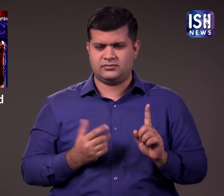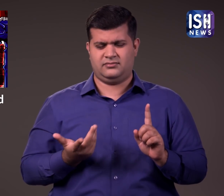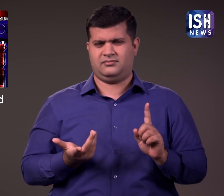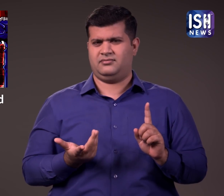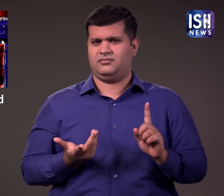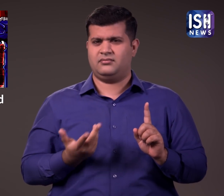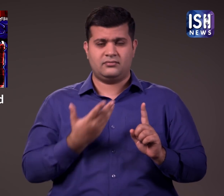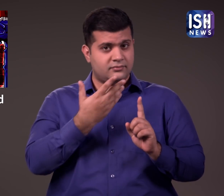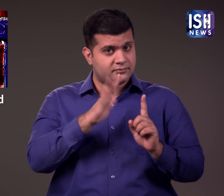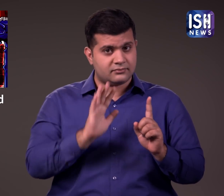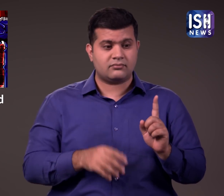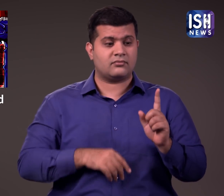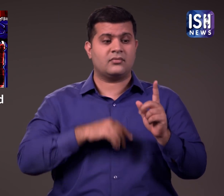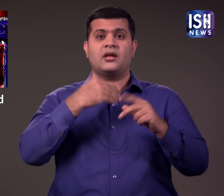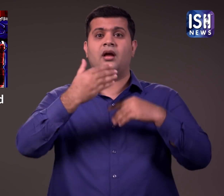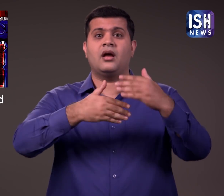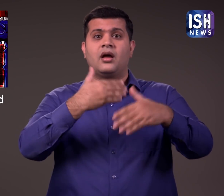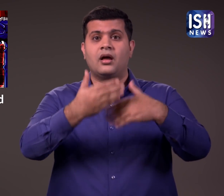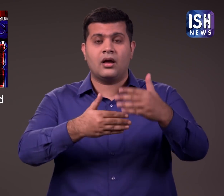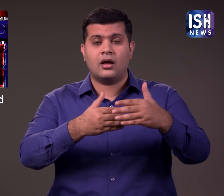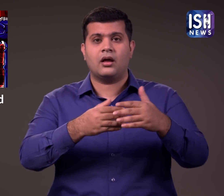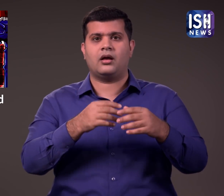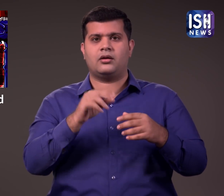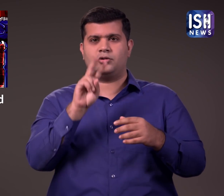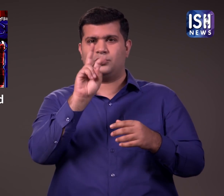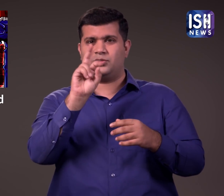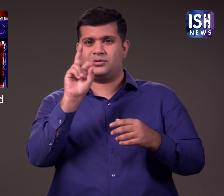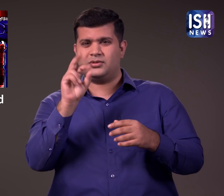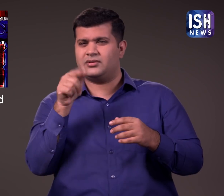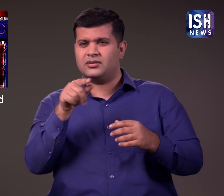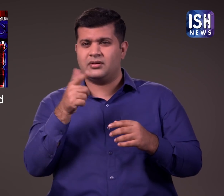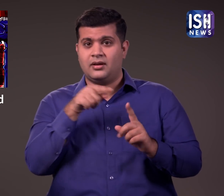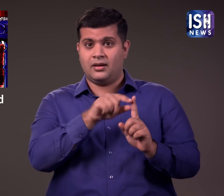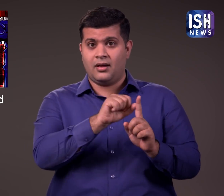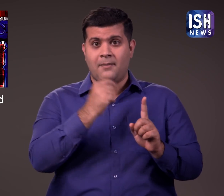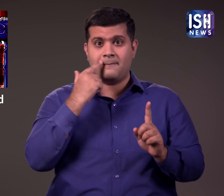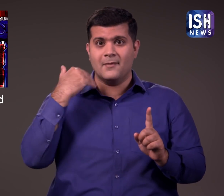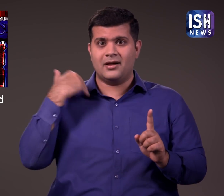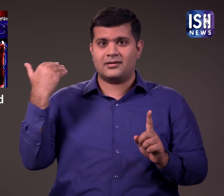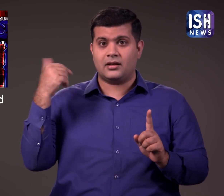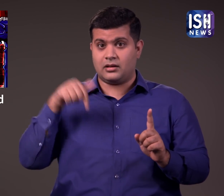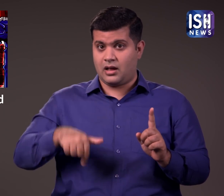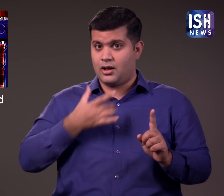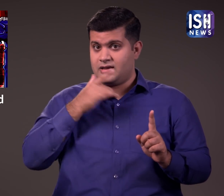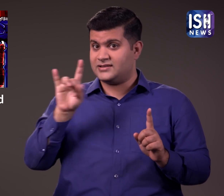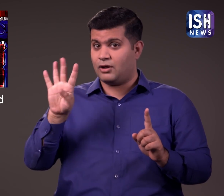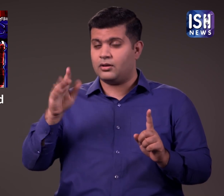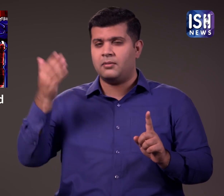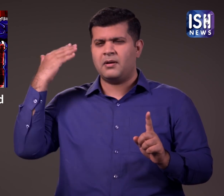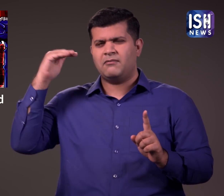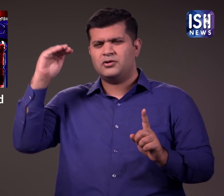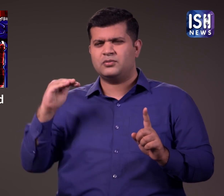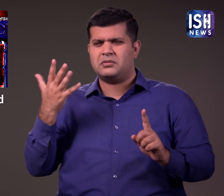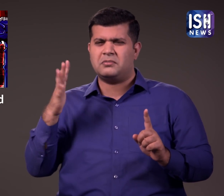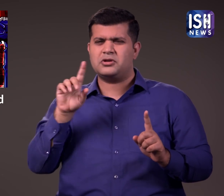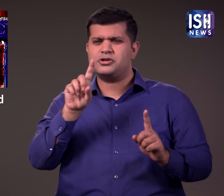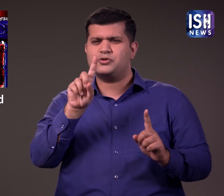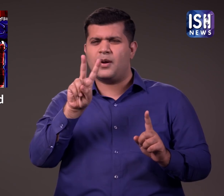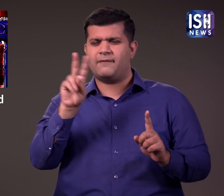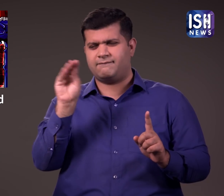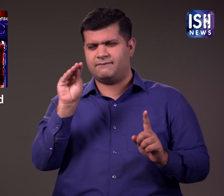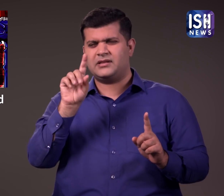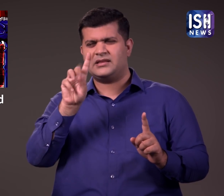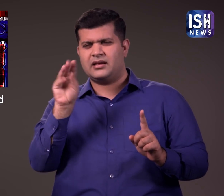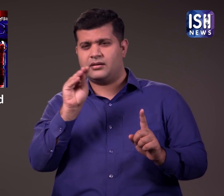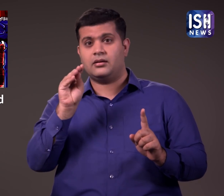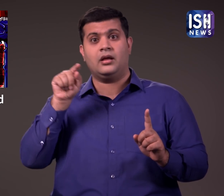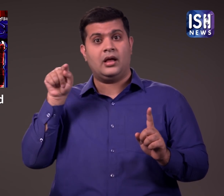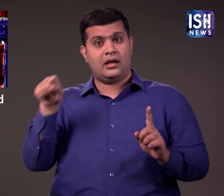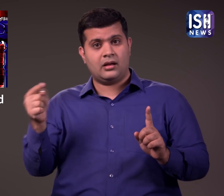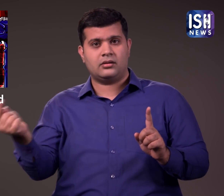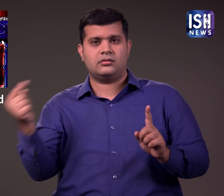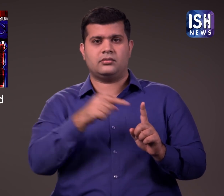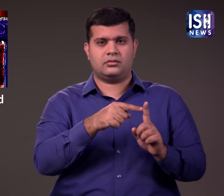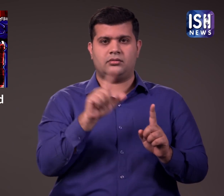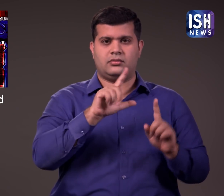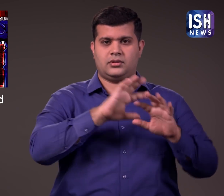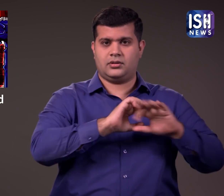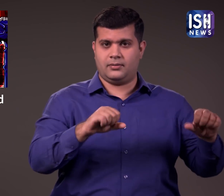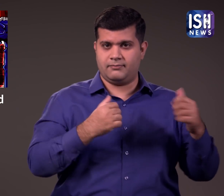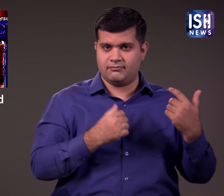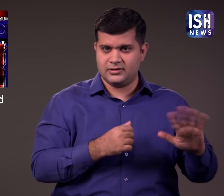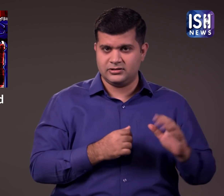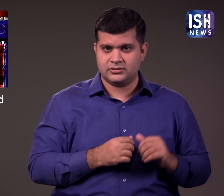The elder brother who is now 14 years old started sexually assaulted her in 2020. When he was around 12-13 years.